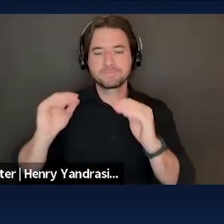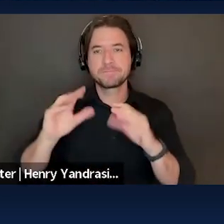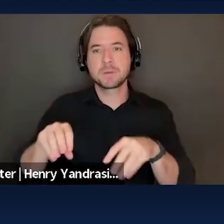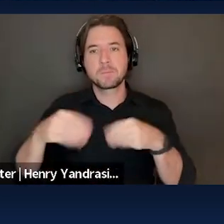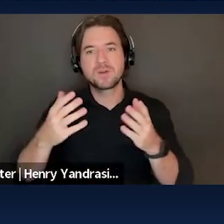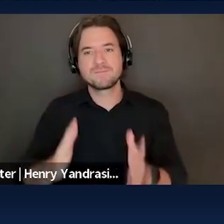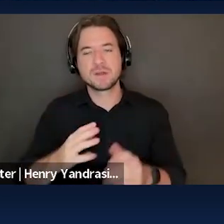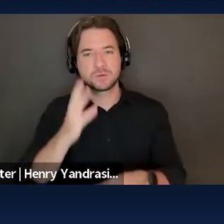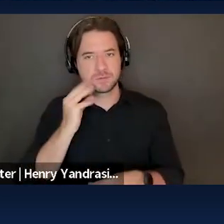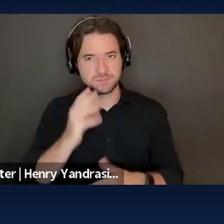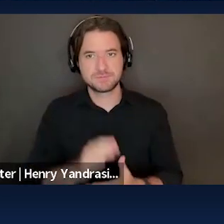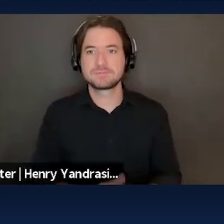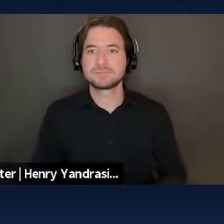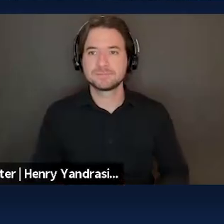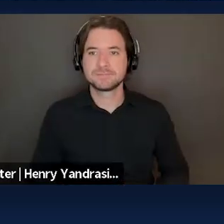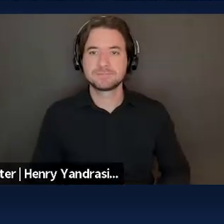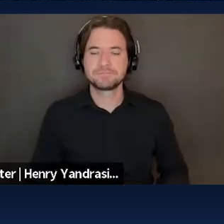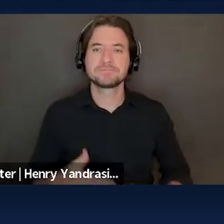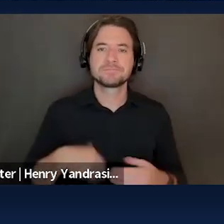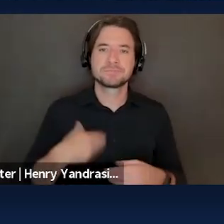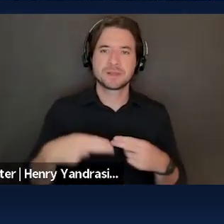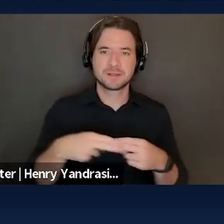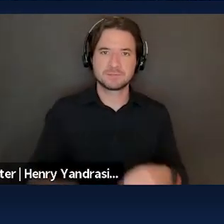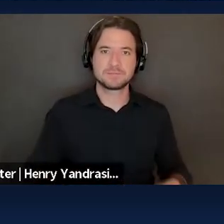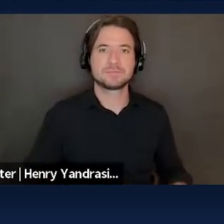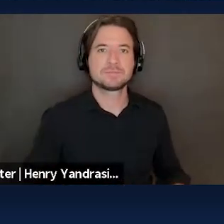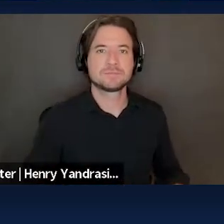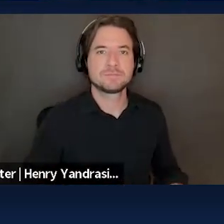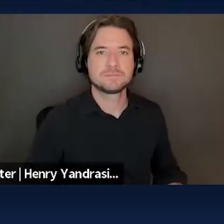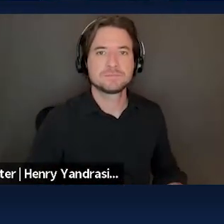provider experiences. Next slide.